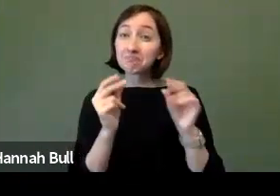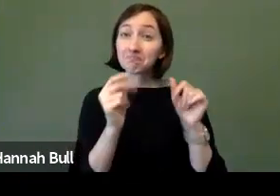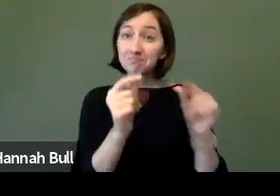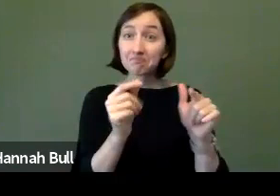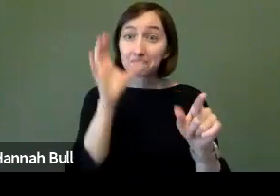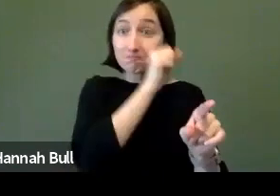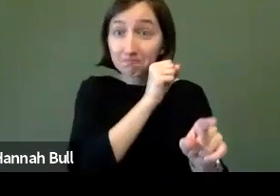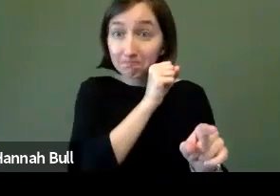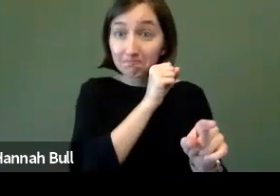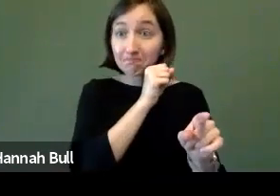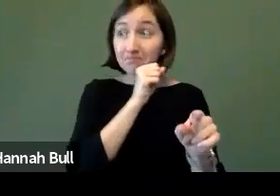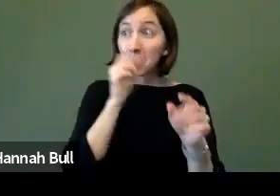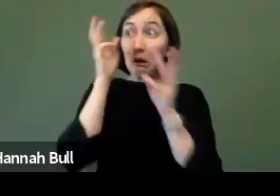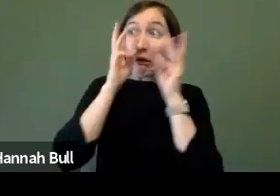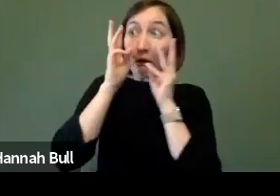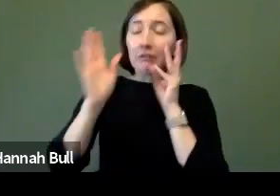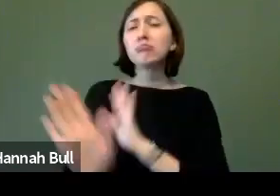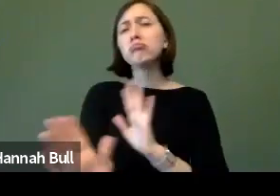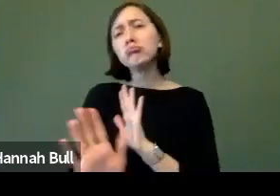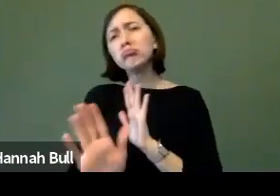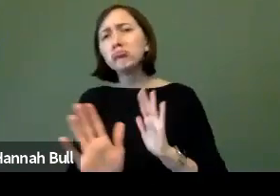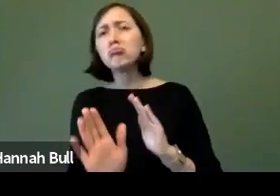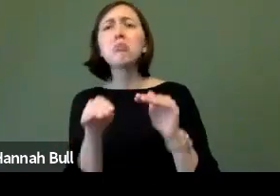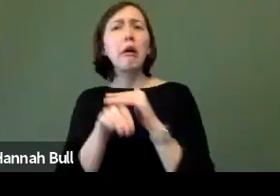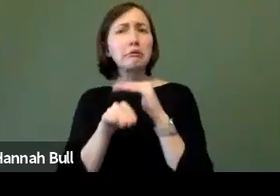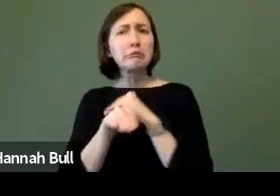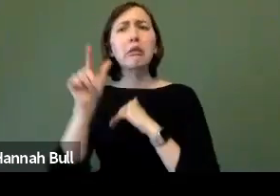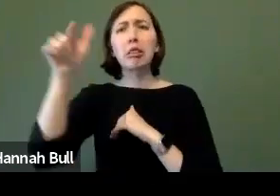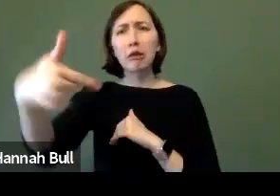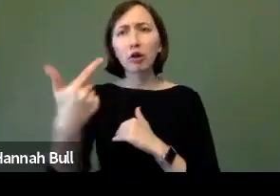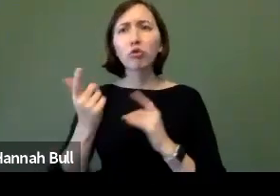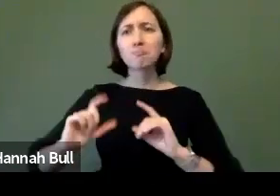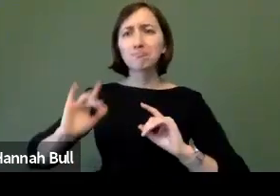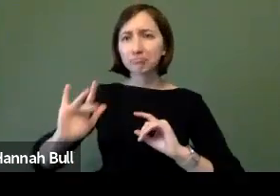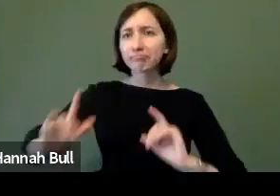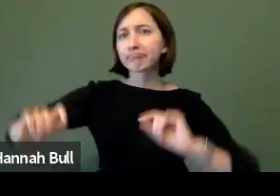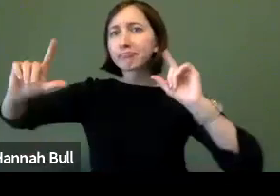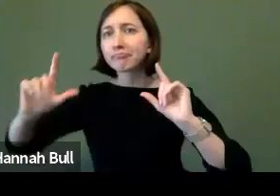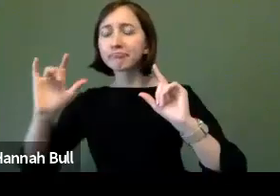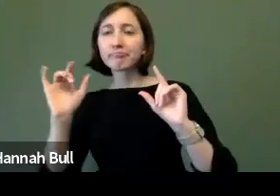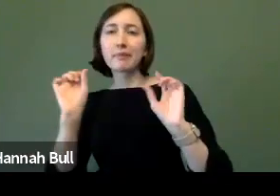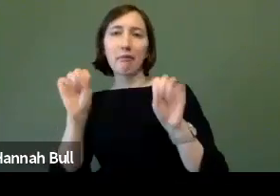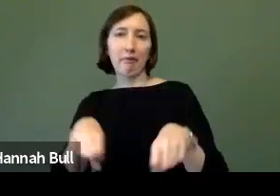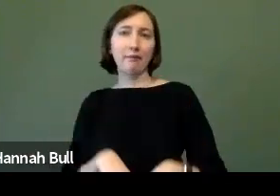we'll make sure you have access to all the wonderful resources that we're going to be discussing.